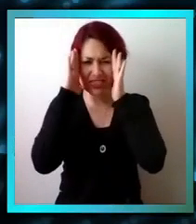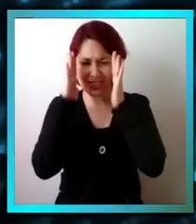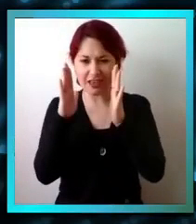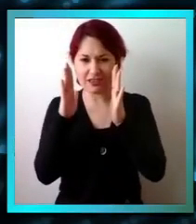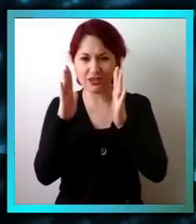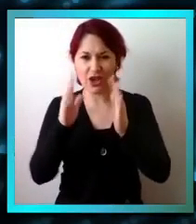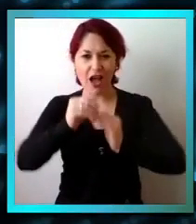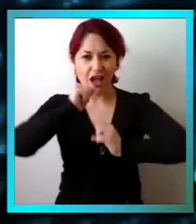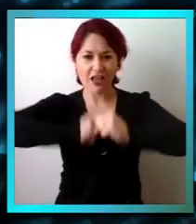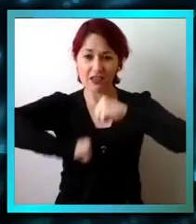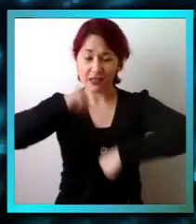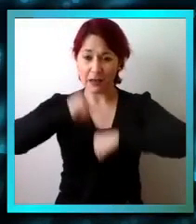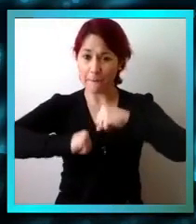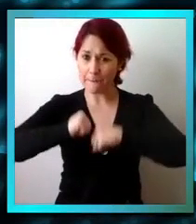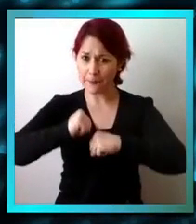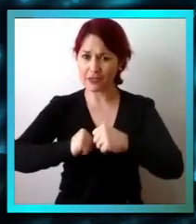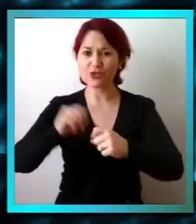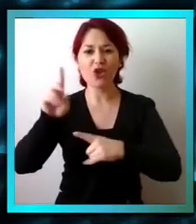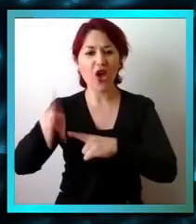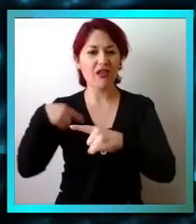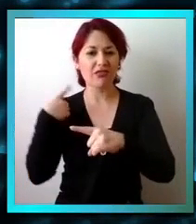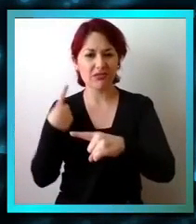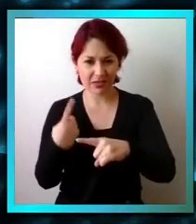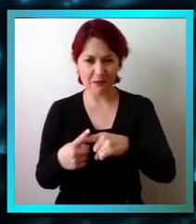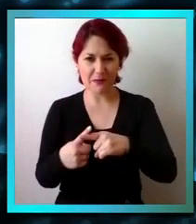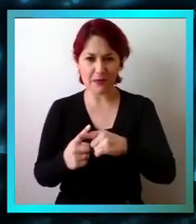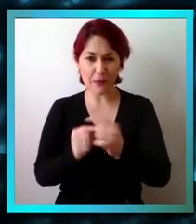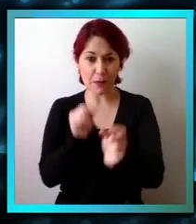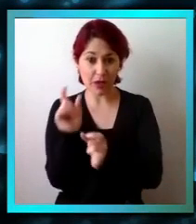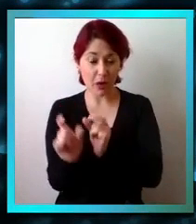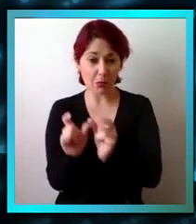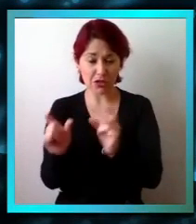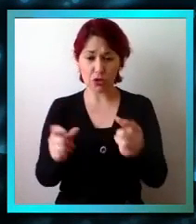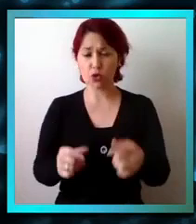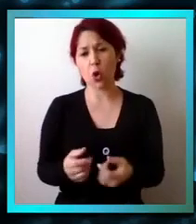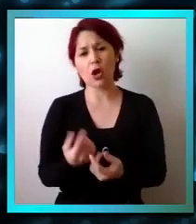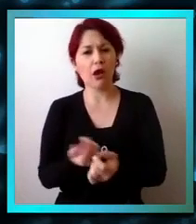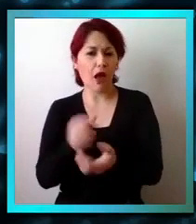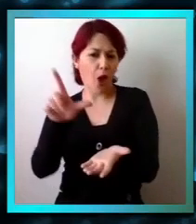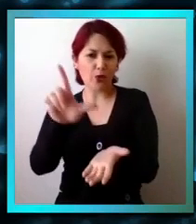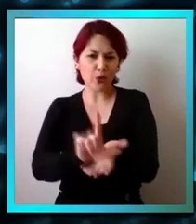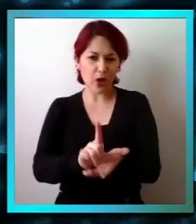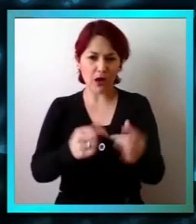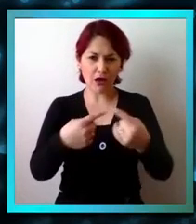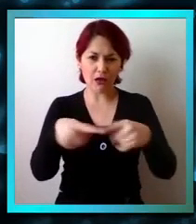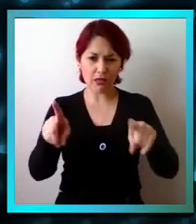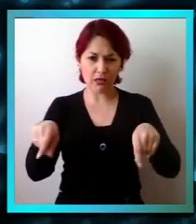office networks but also the physical systems the scada systems and the computer networks which